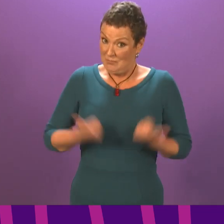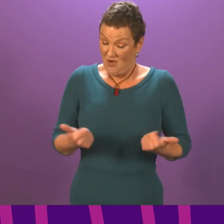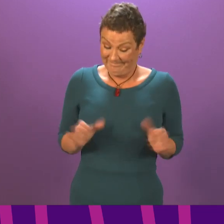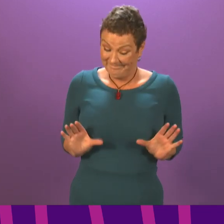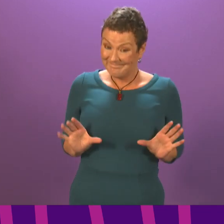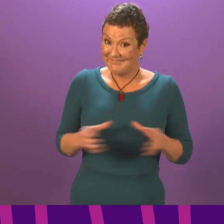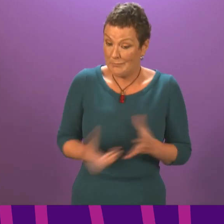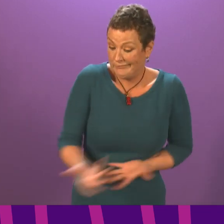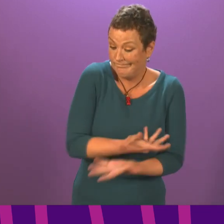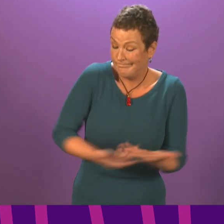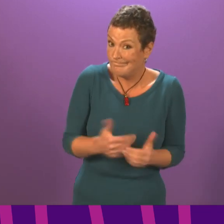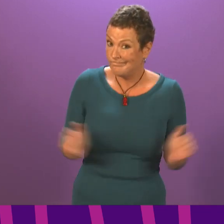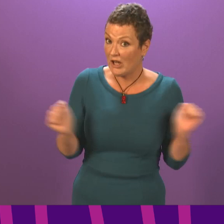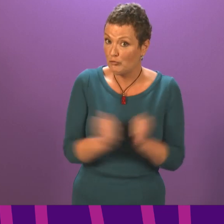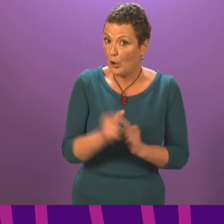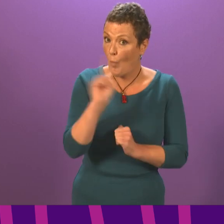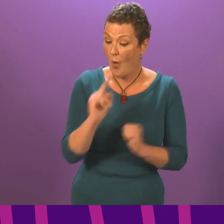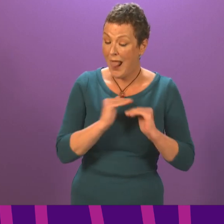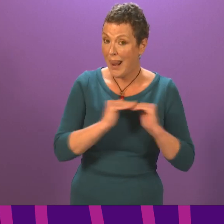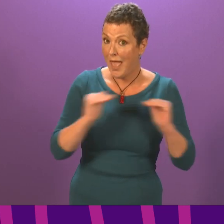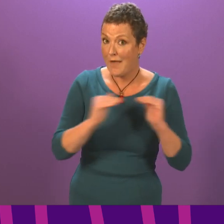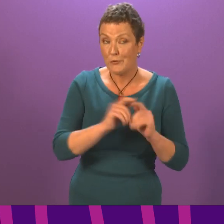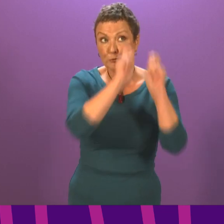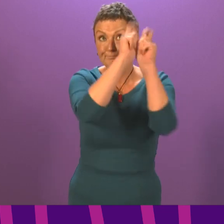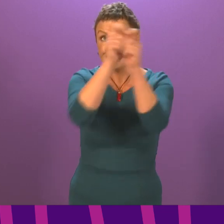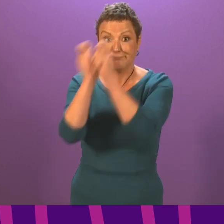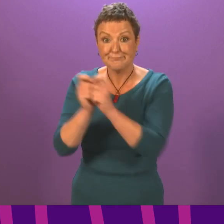review of the levels of protection for each local authority area. I will shortly confirm